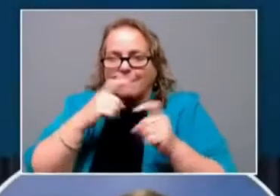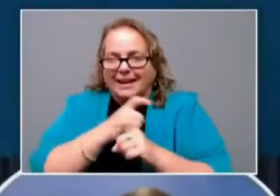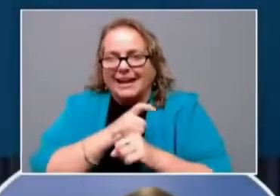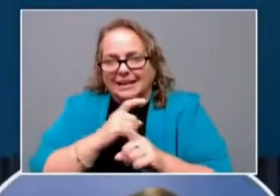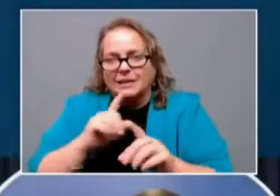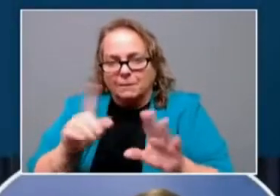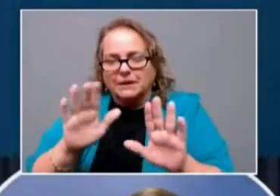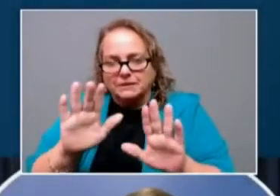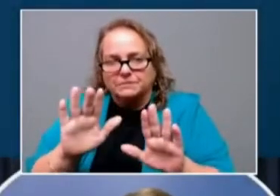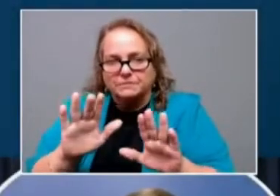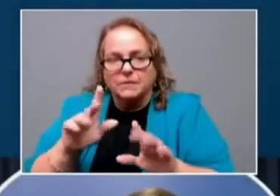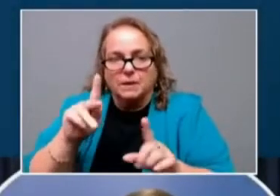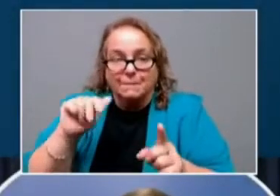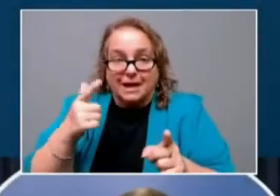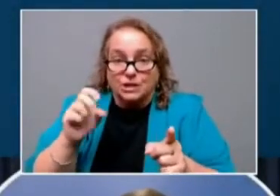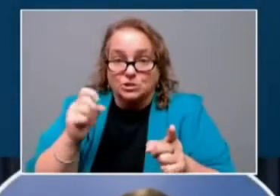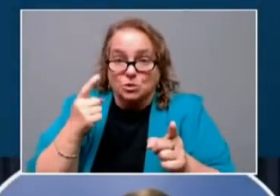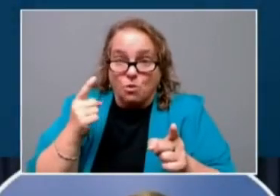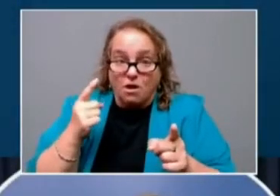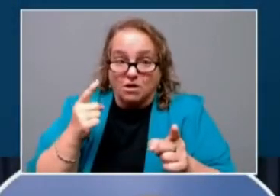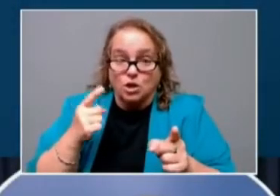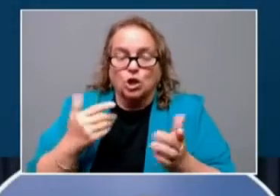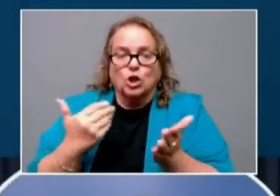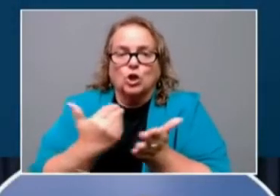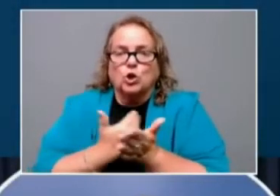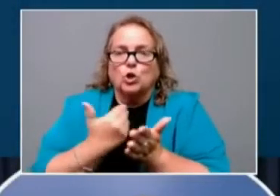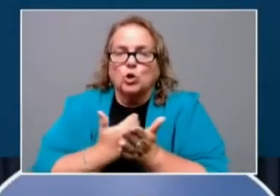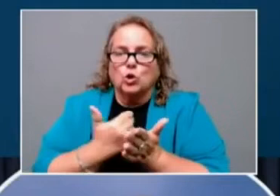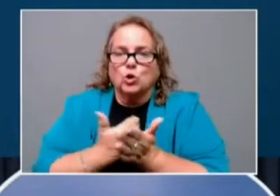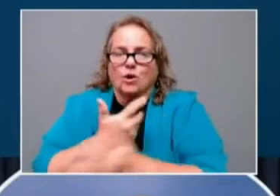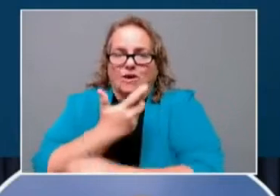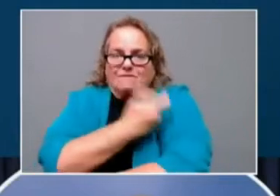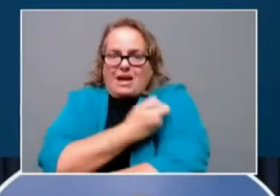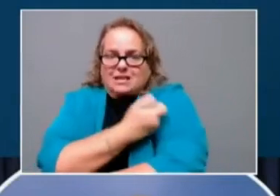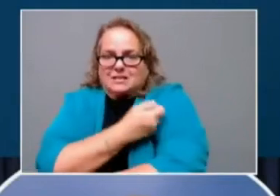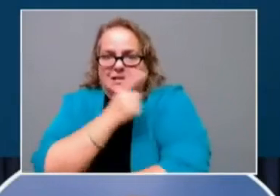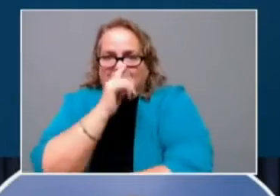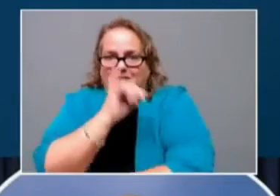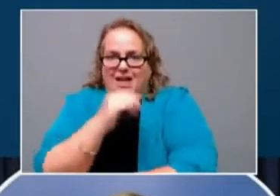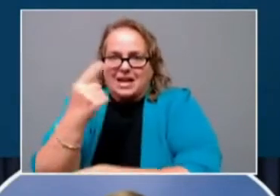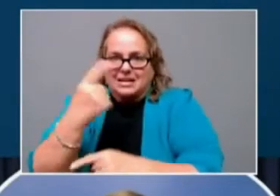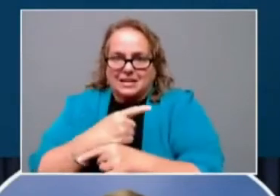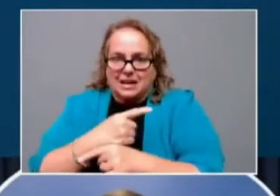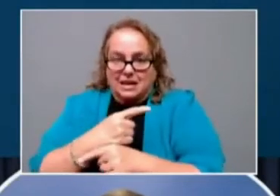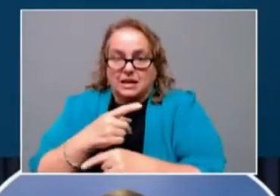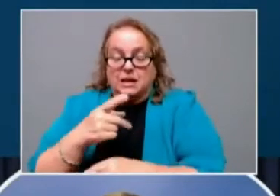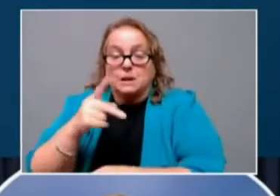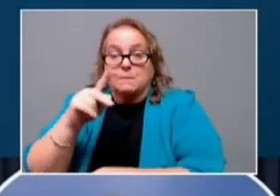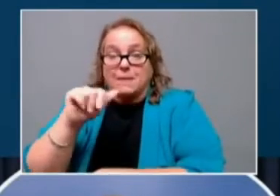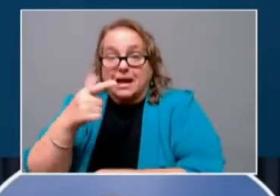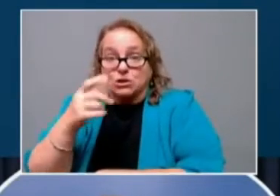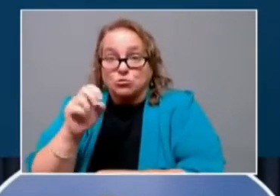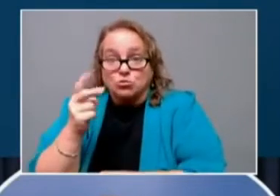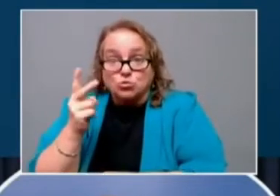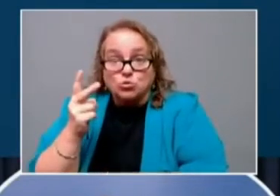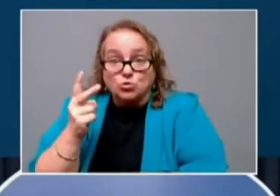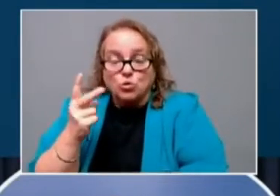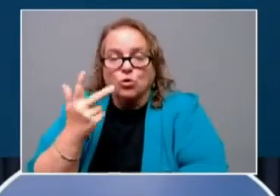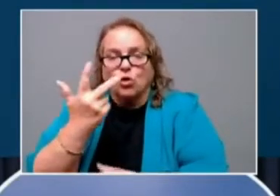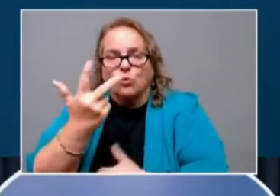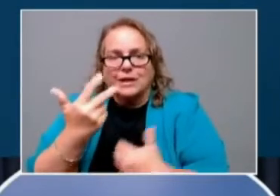has the new vaccines for that day. Page two has three separate things uh, that